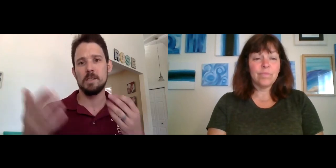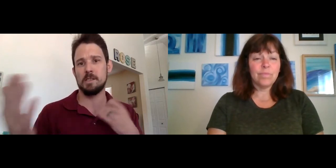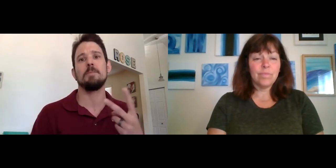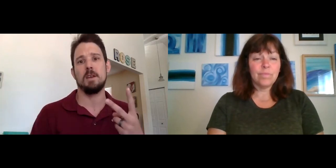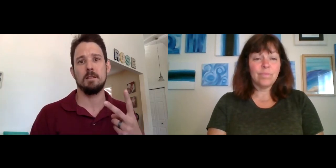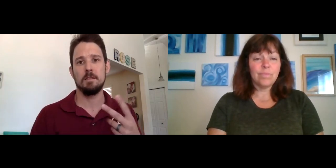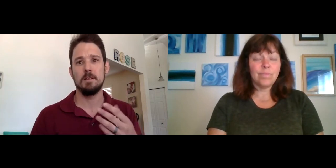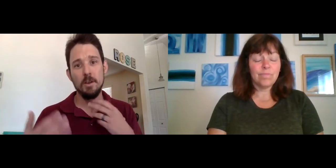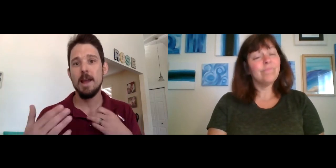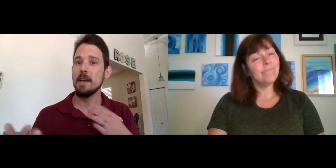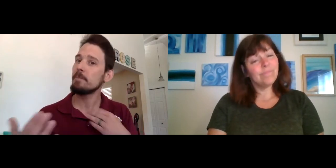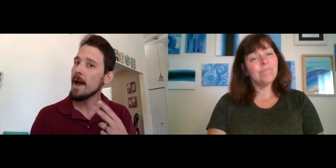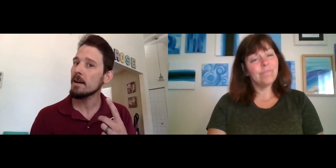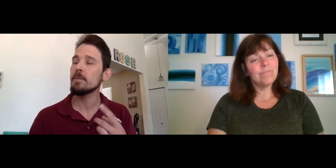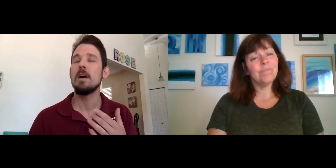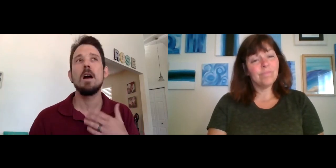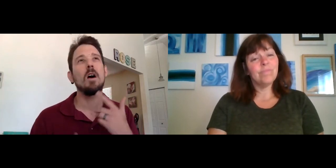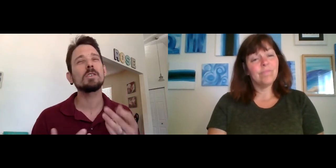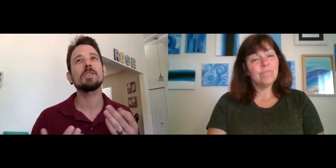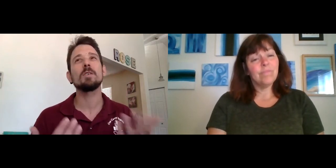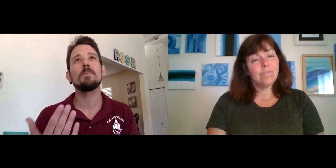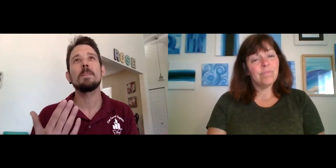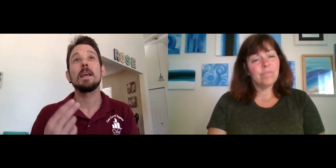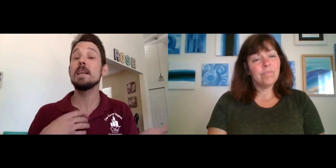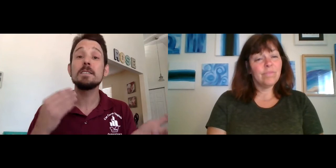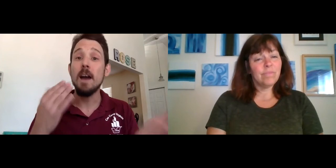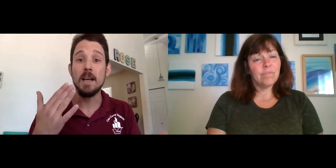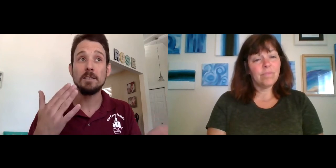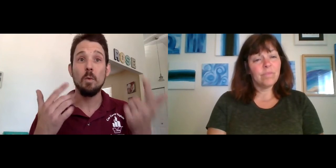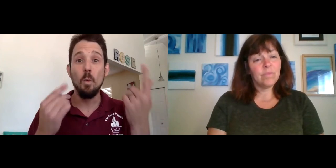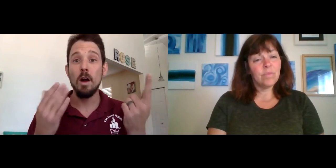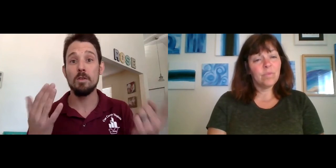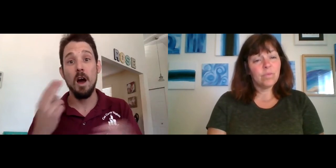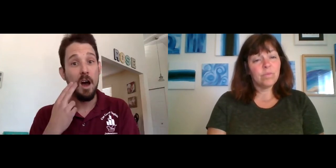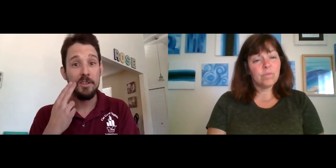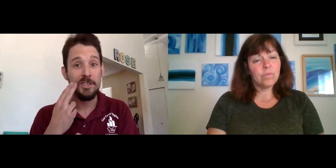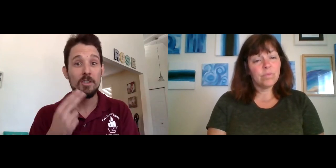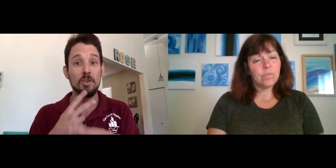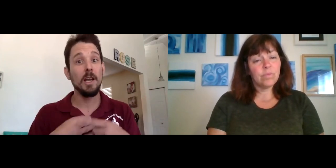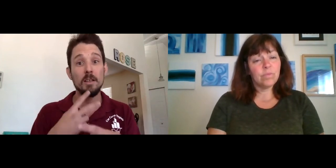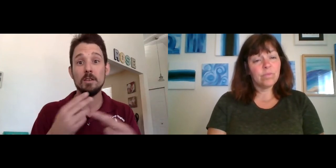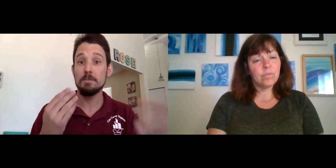something--you have that back up. Also it's not one or the other, you can use both